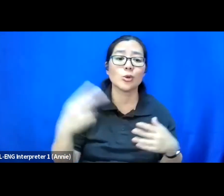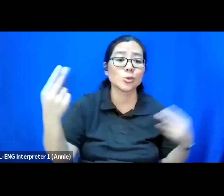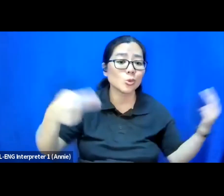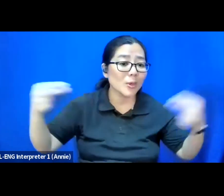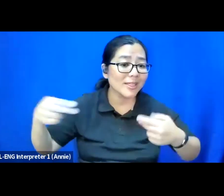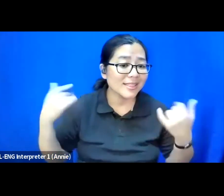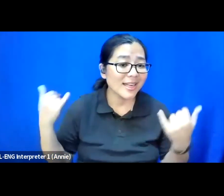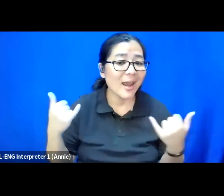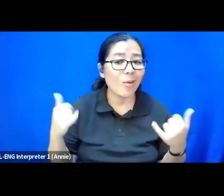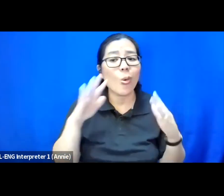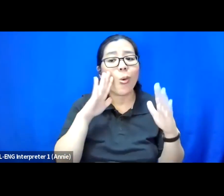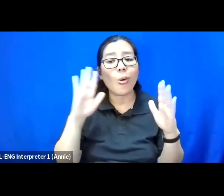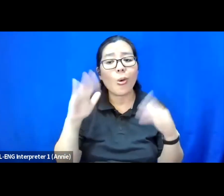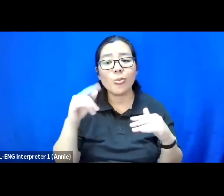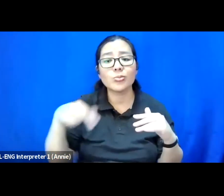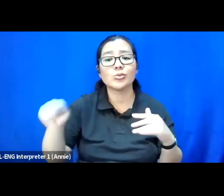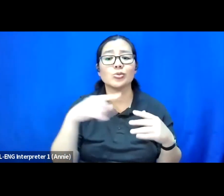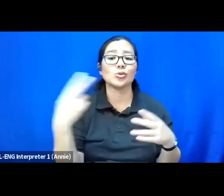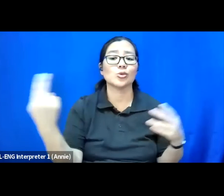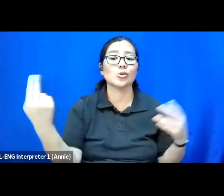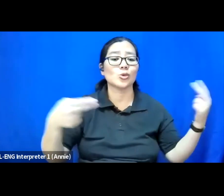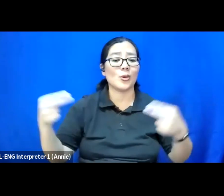that are coming in this four-part series.